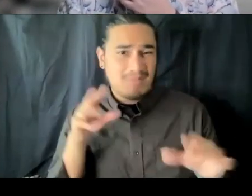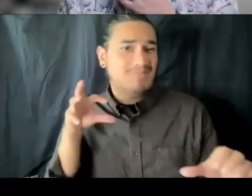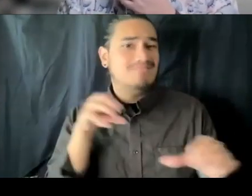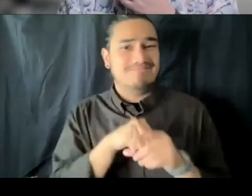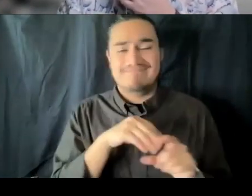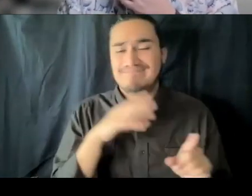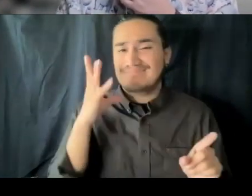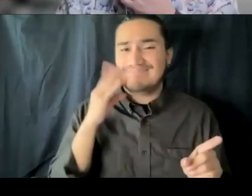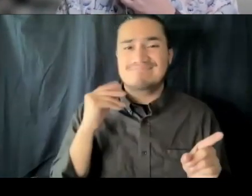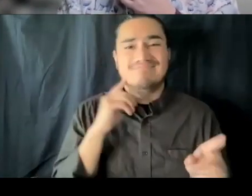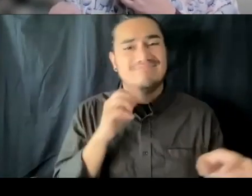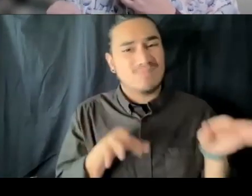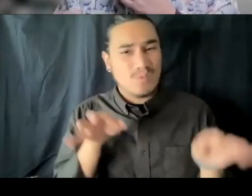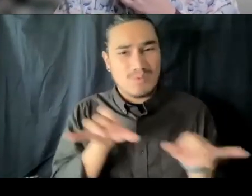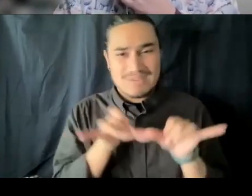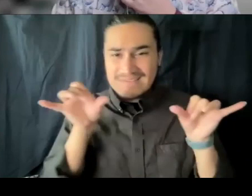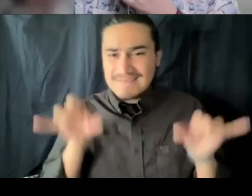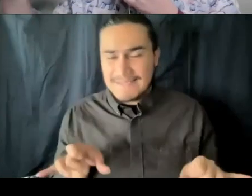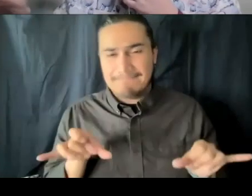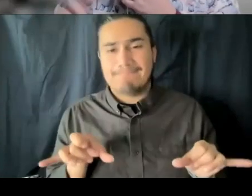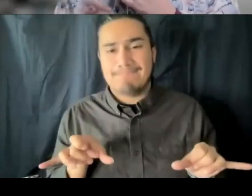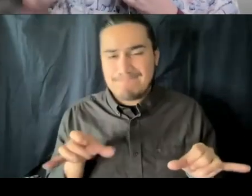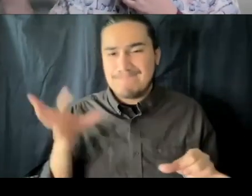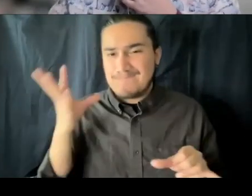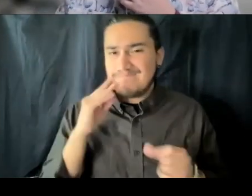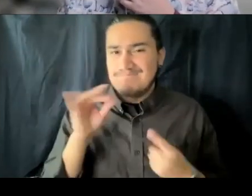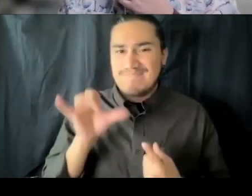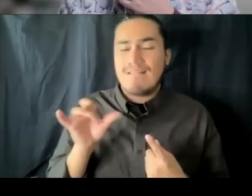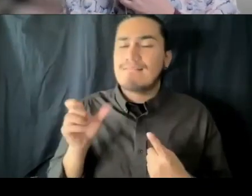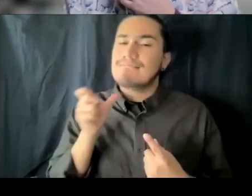and either to not have that